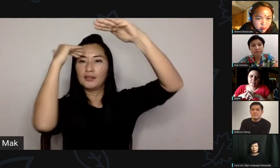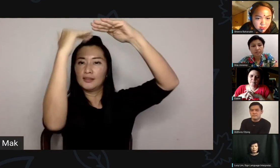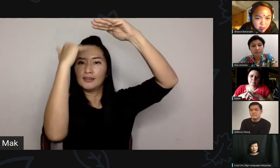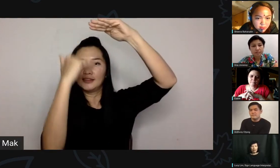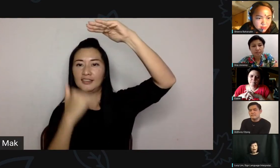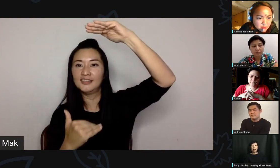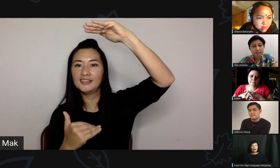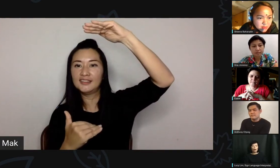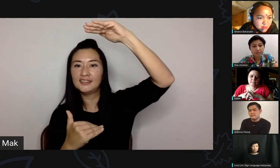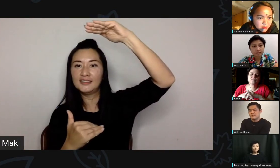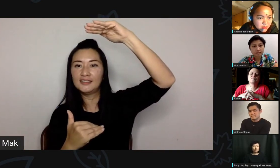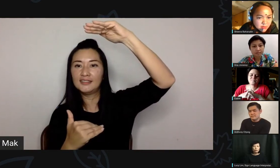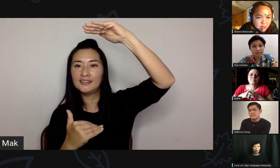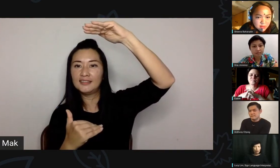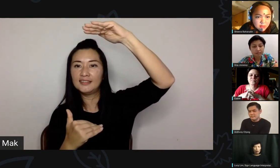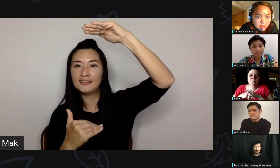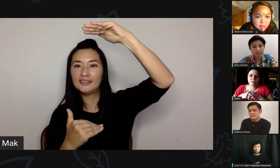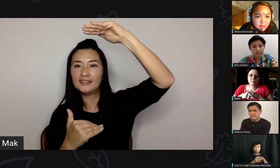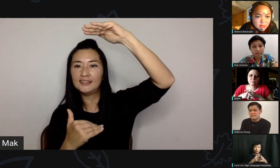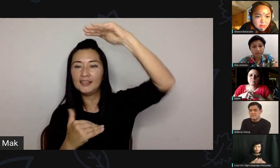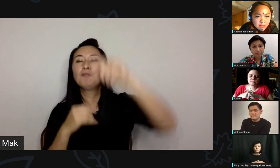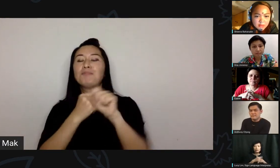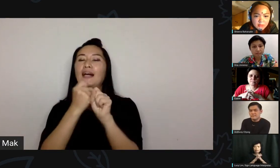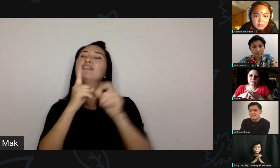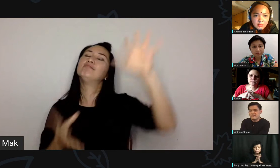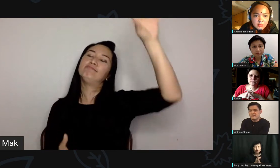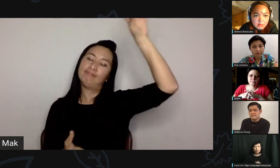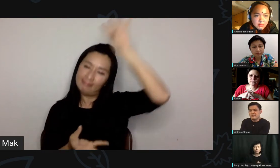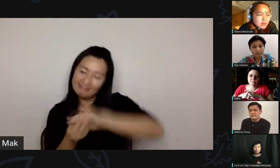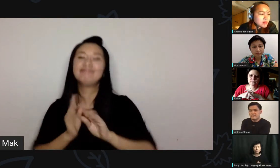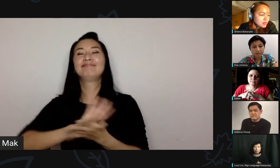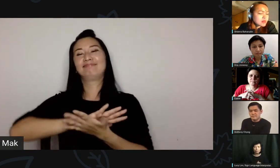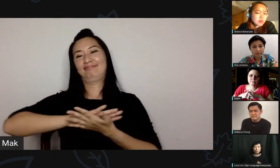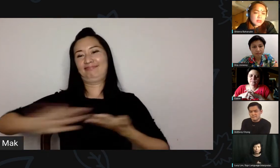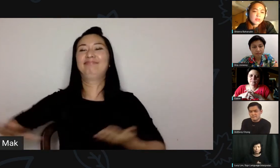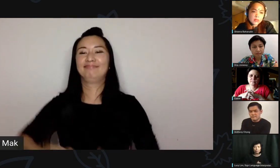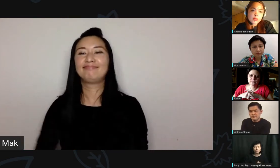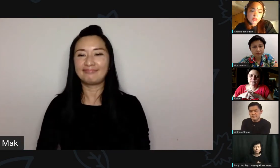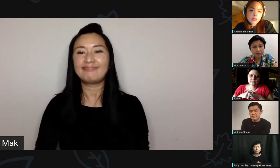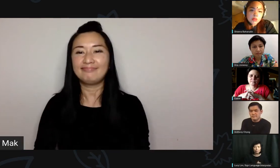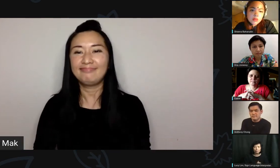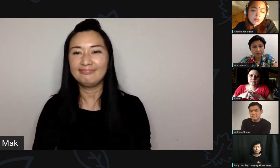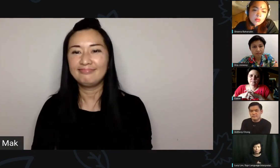how do we all get together to stop this COVID-19.